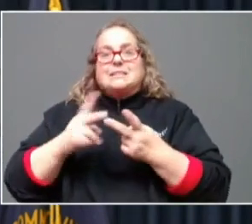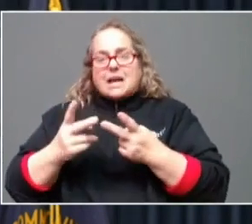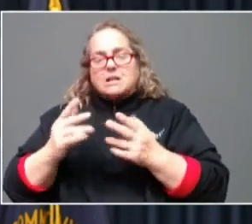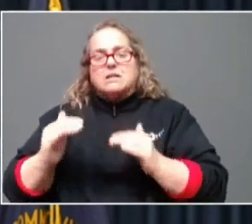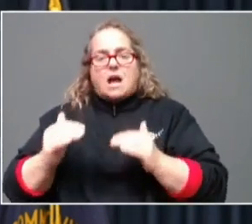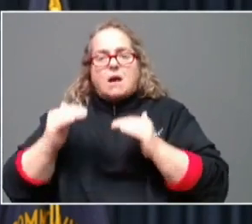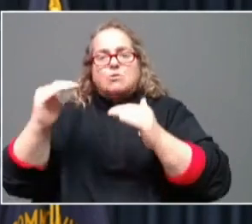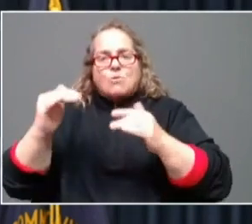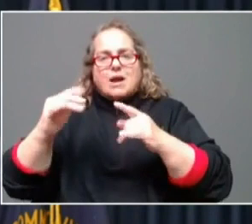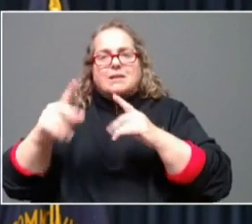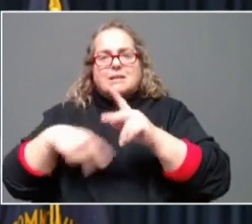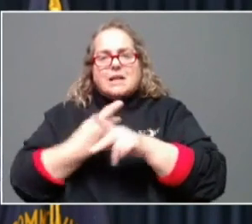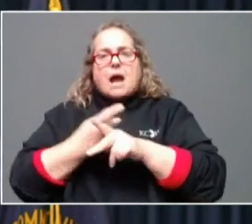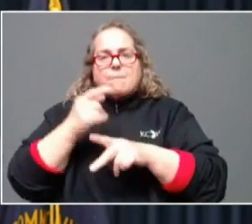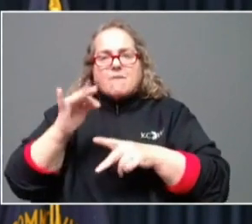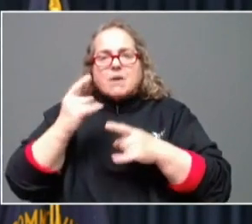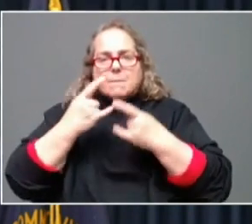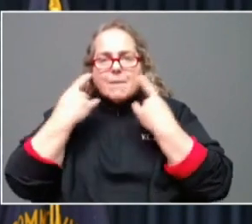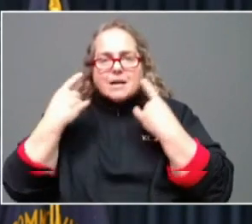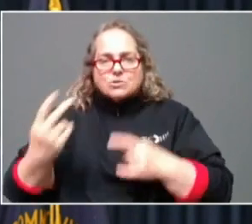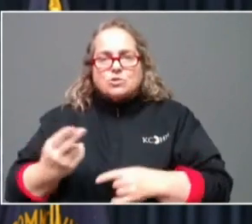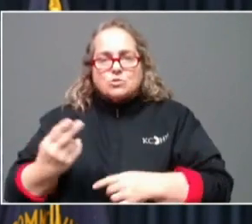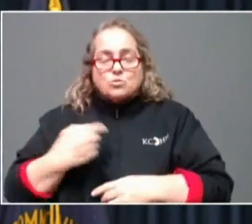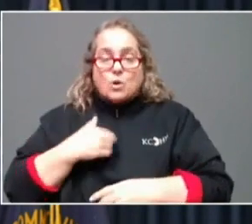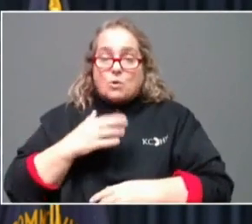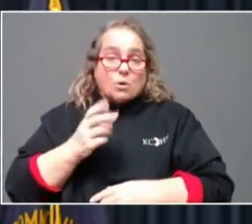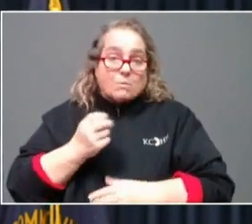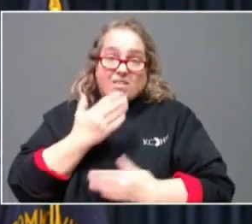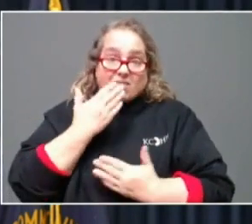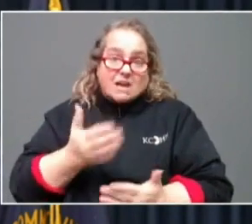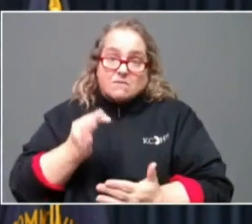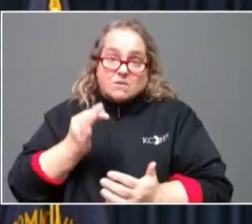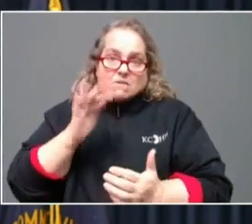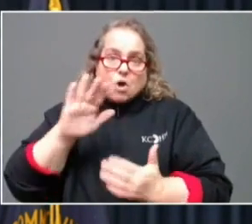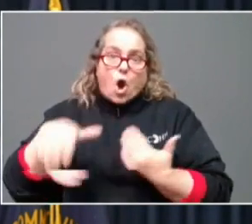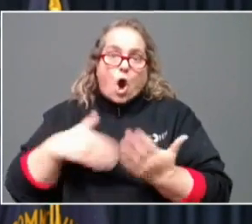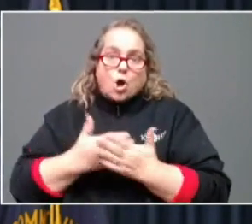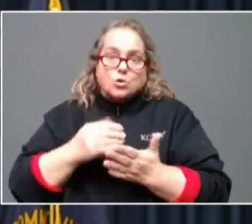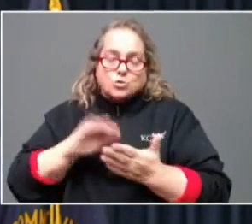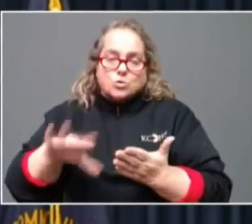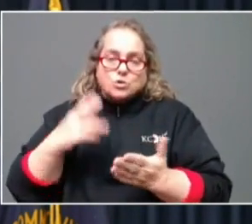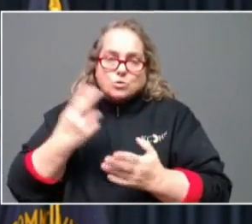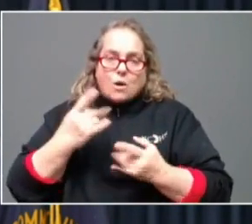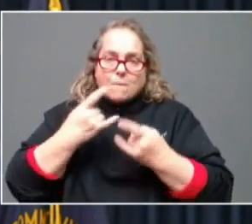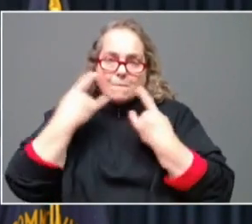really I think grateful if we just got every student wearing masks to keep them in school safely. Governor.